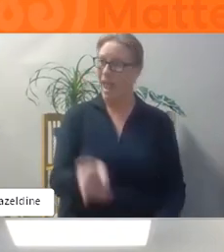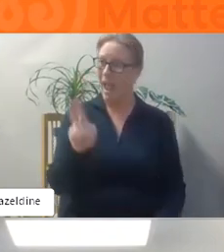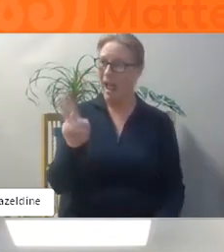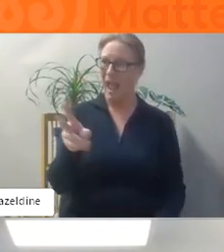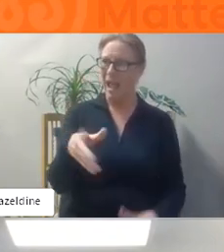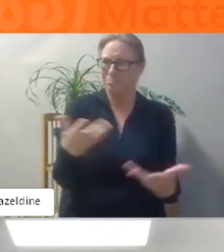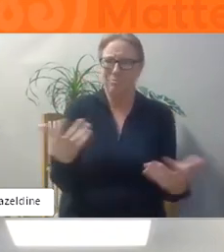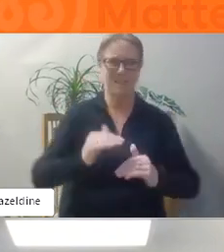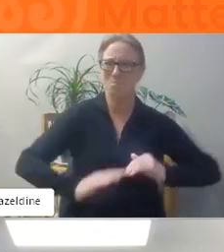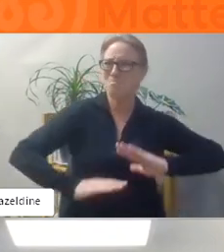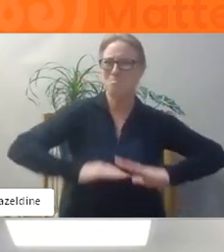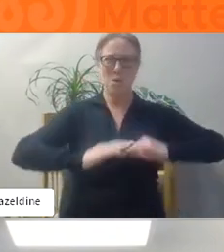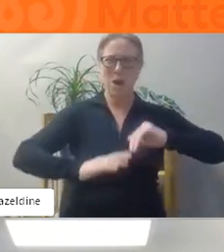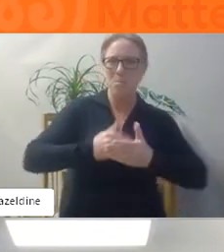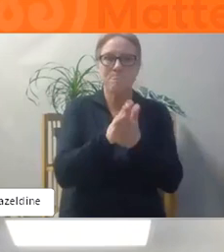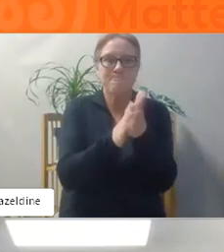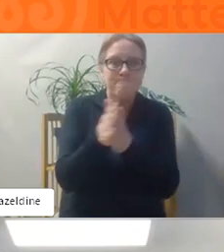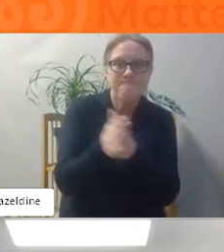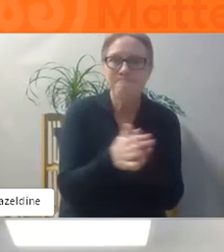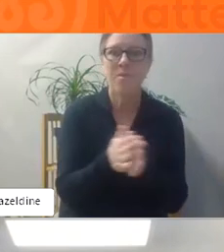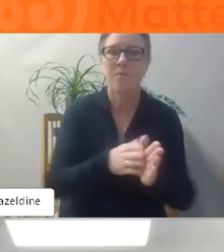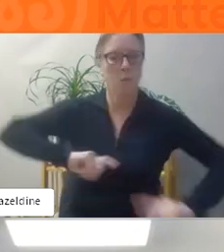build up the momentum for the kind of transformation that we need.